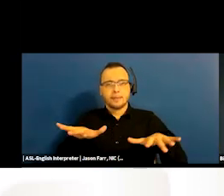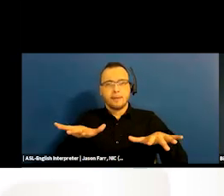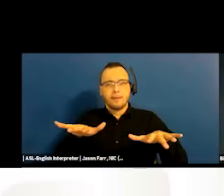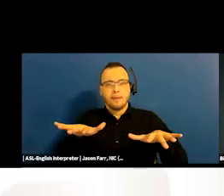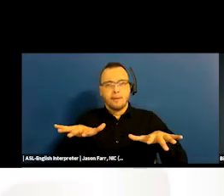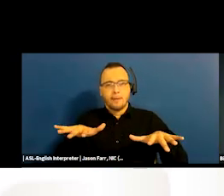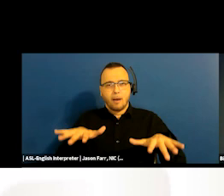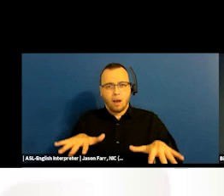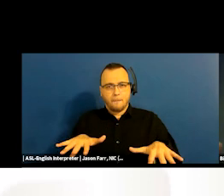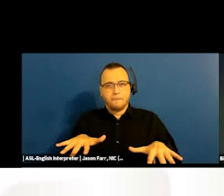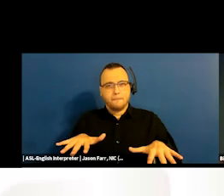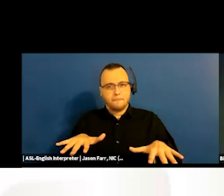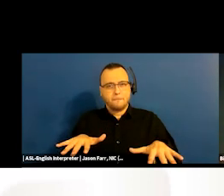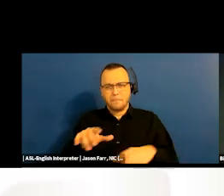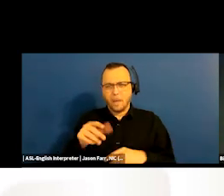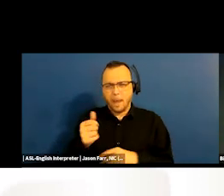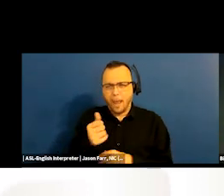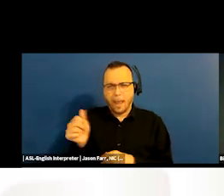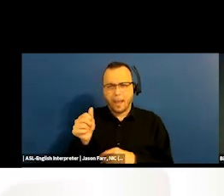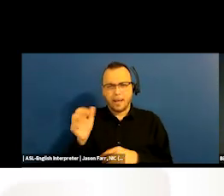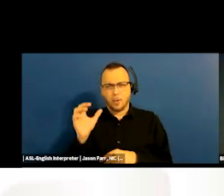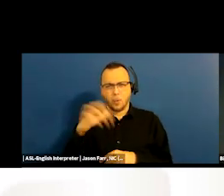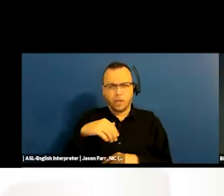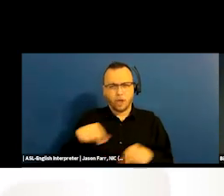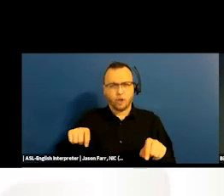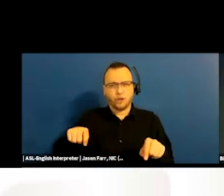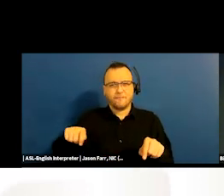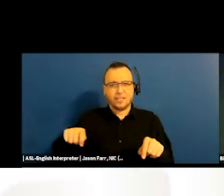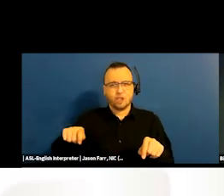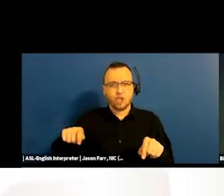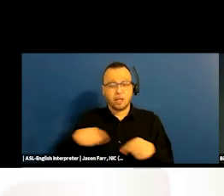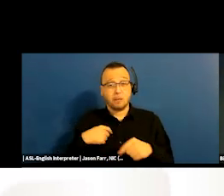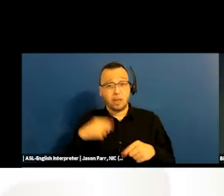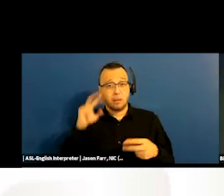I know one time, like when my dad was speaking to me, I thought he was screaming at me. And then he's like, "Son, I'm just talking normally."